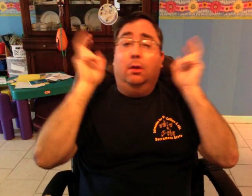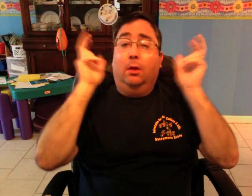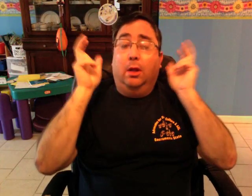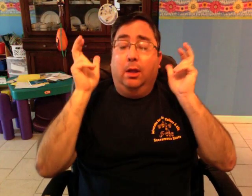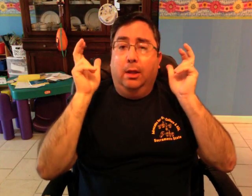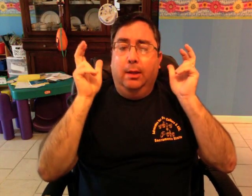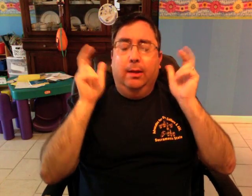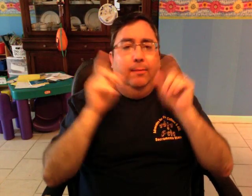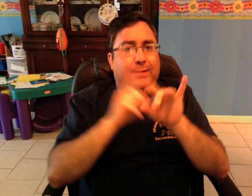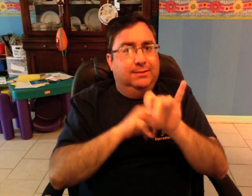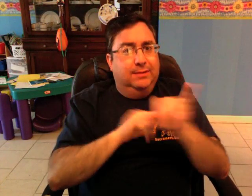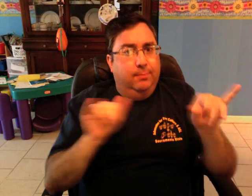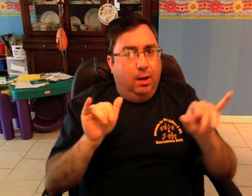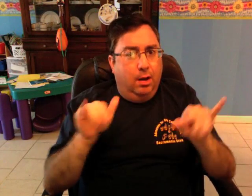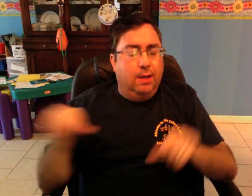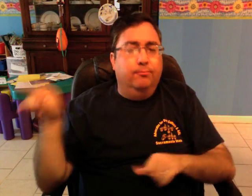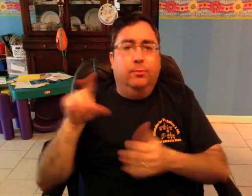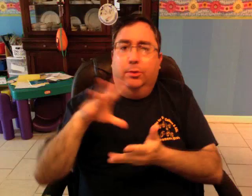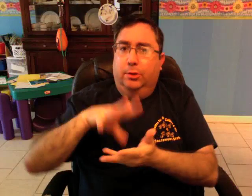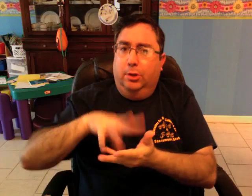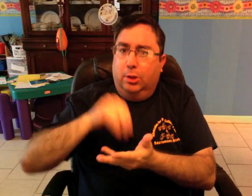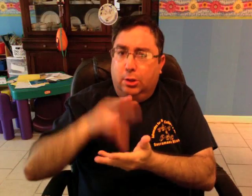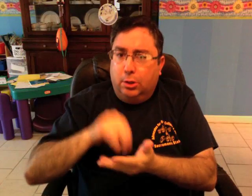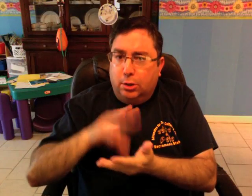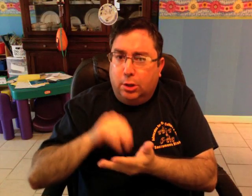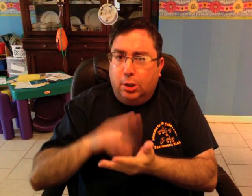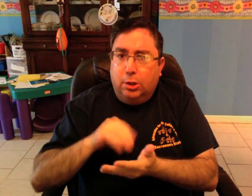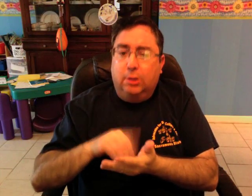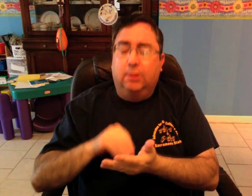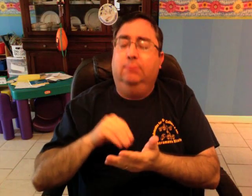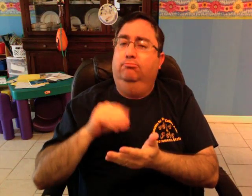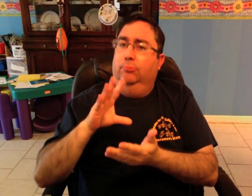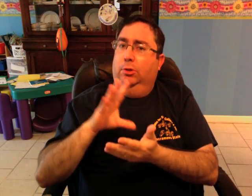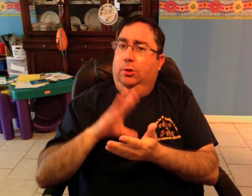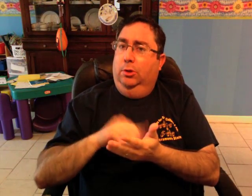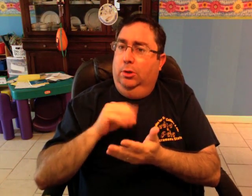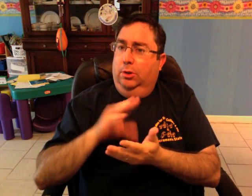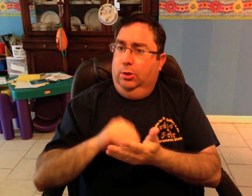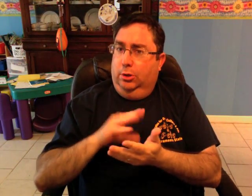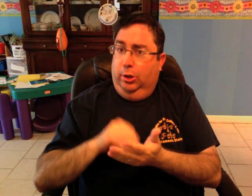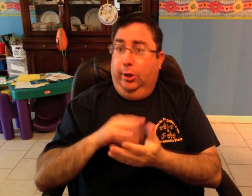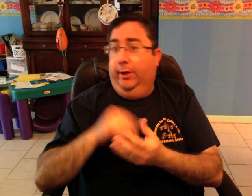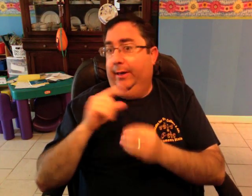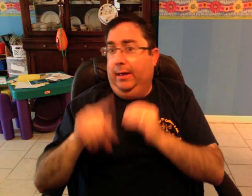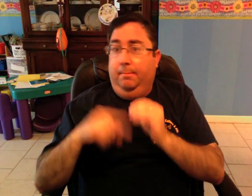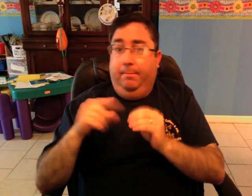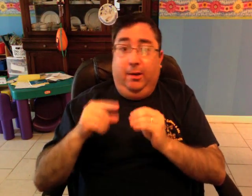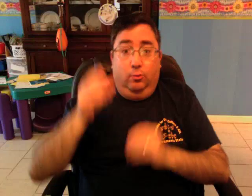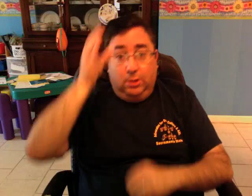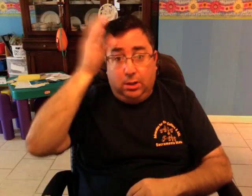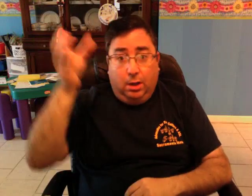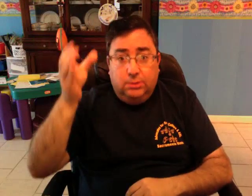with words, and at the same time, they're learning -- about concepts,